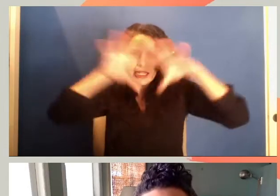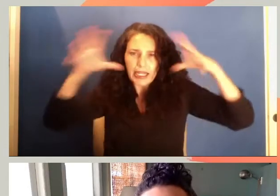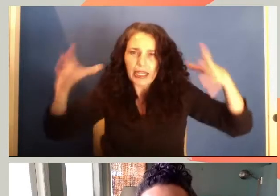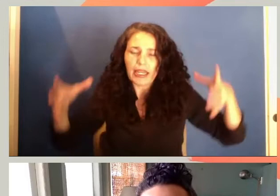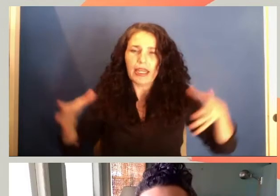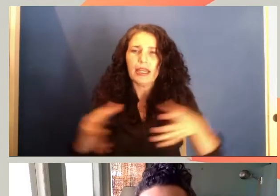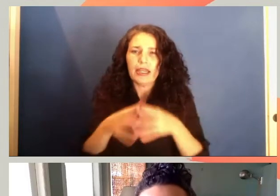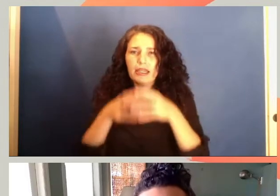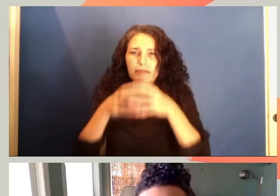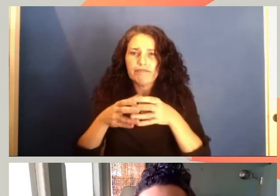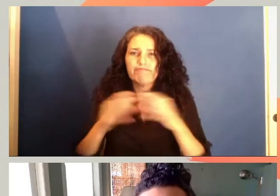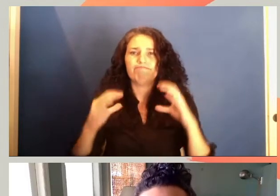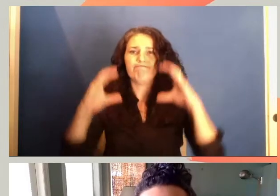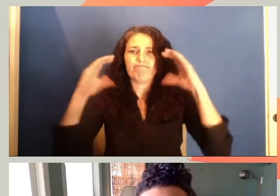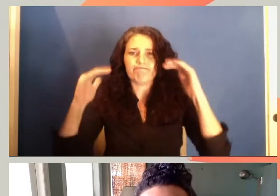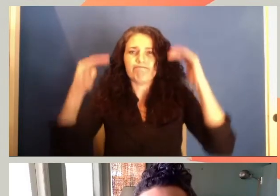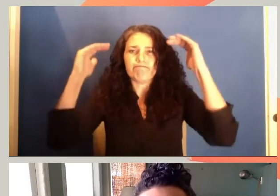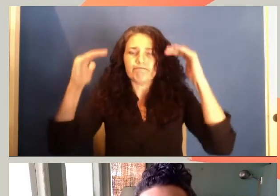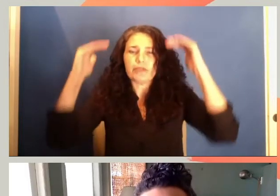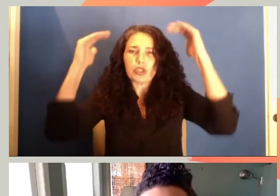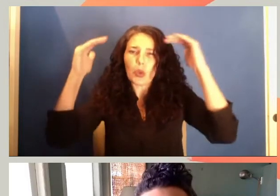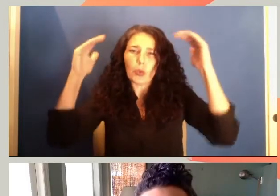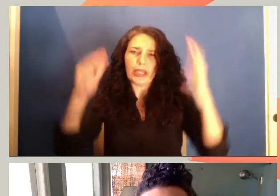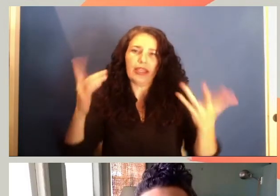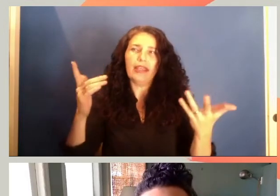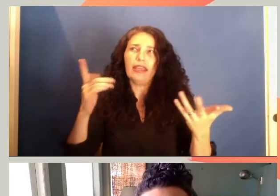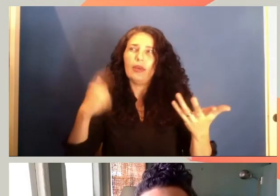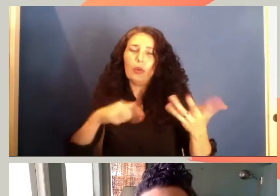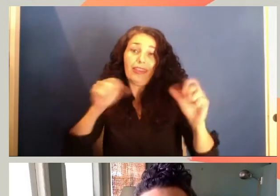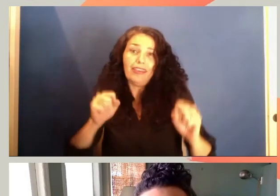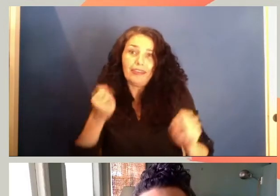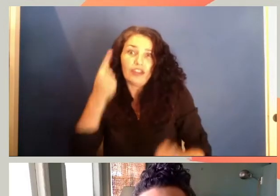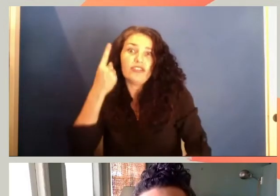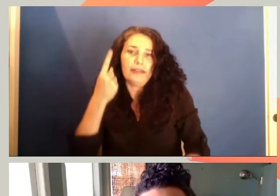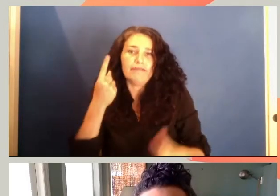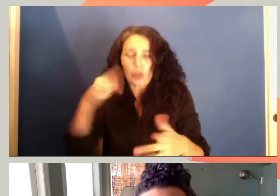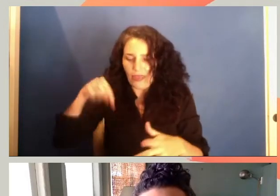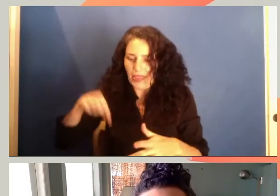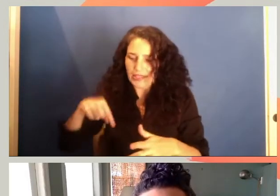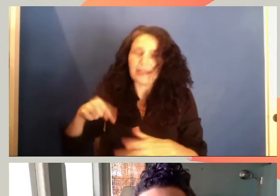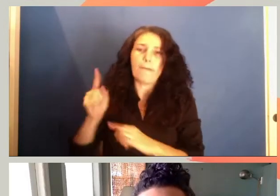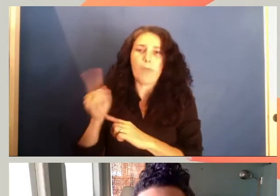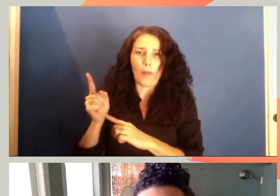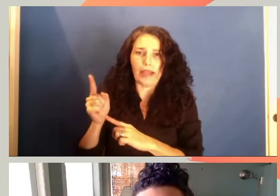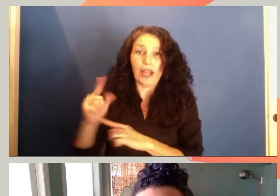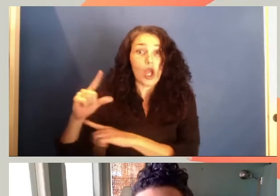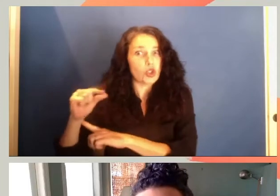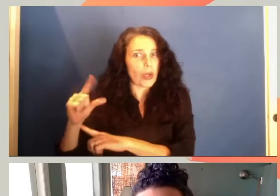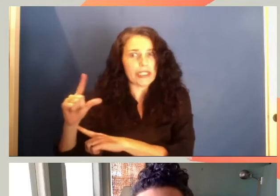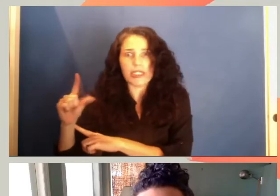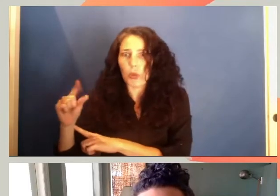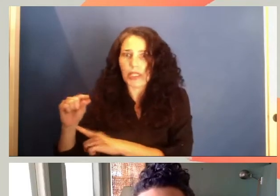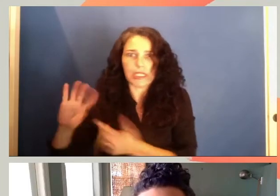And I think that is what this moment is calling for, this 2020 that is such a mess on so many levels,